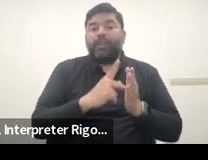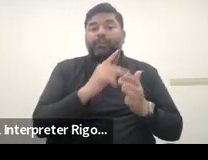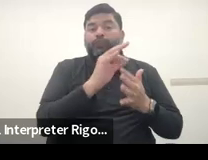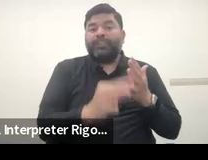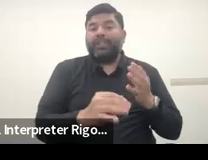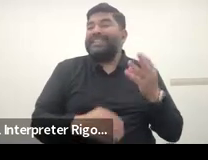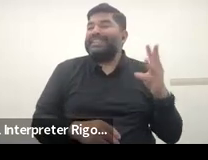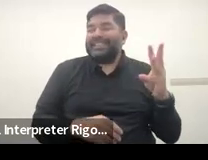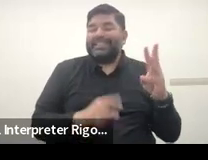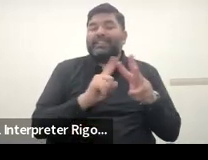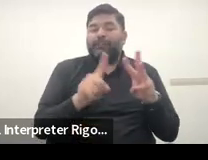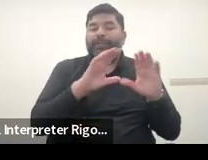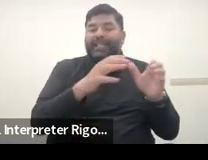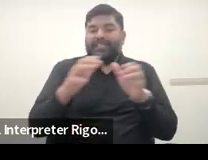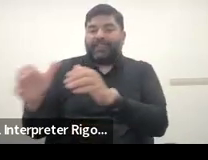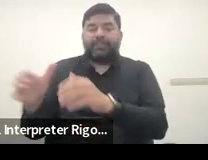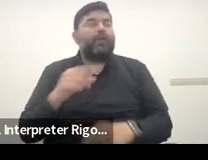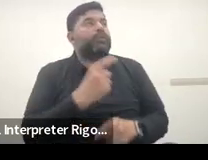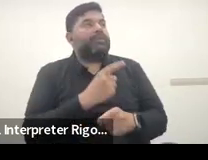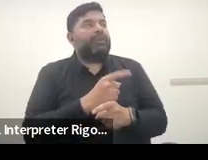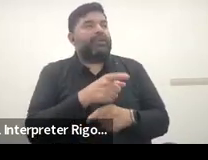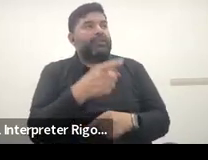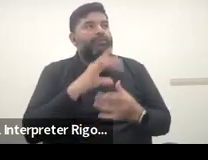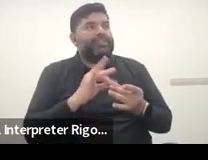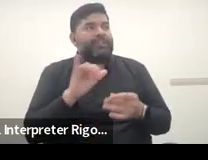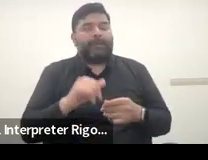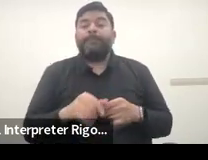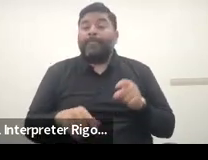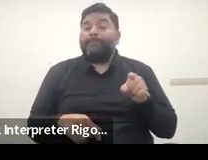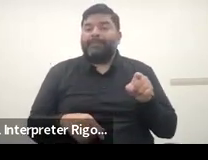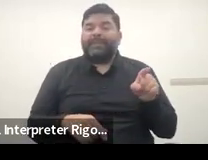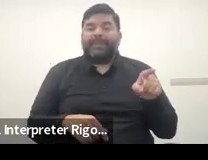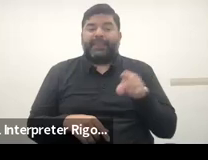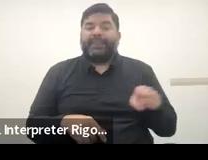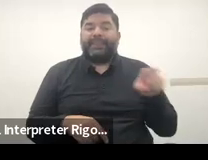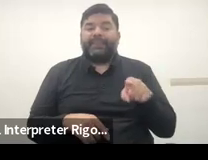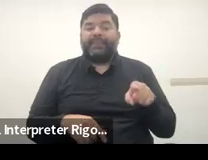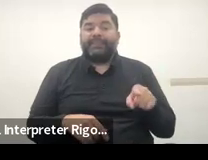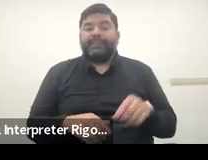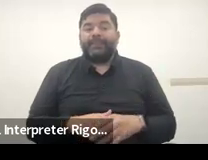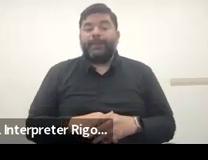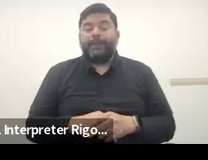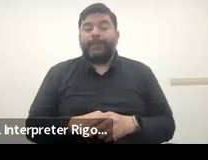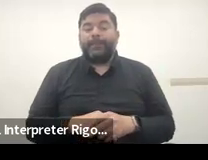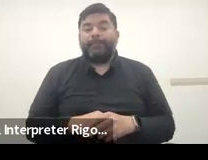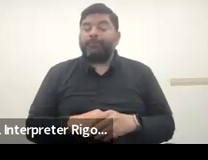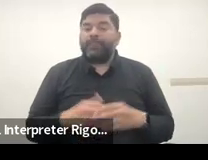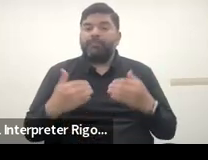problems and these are— there's a relationship between them, but